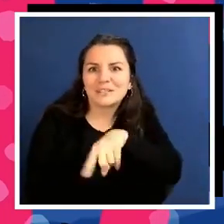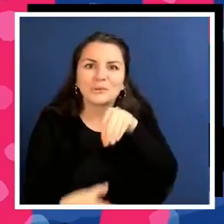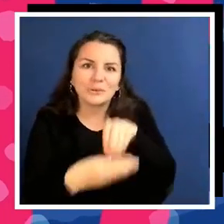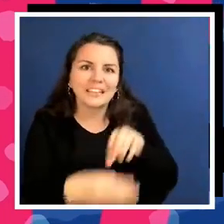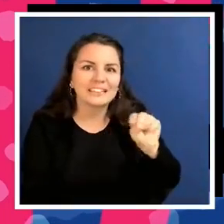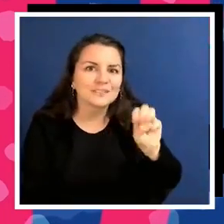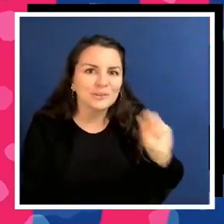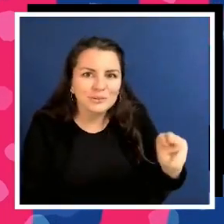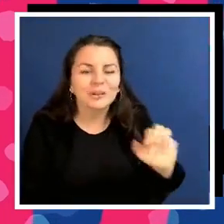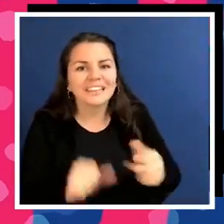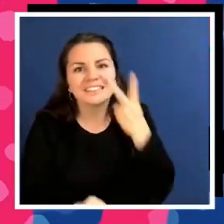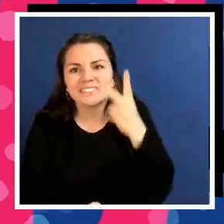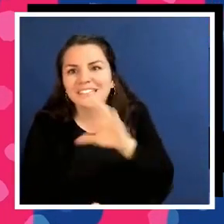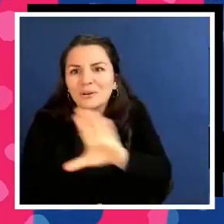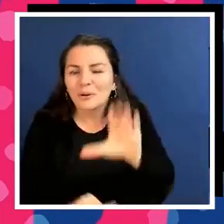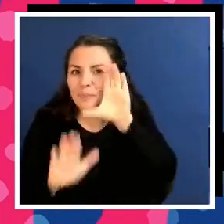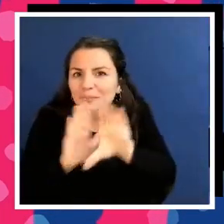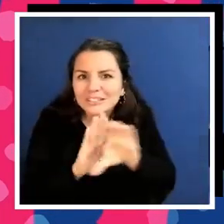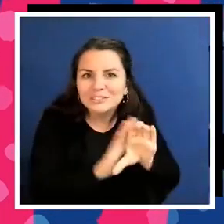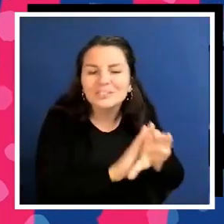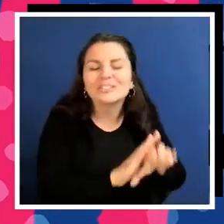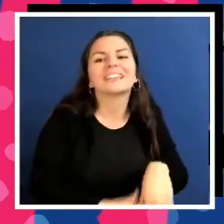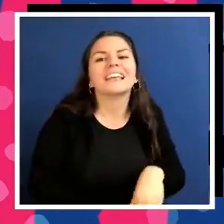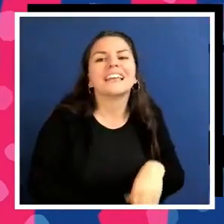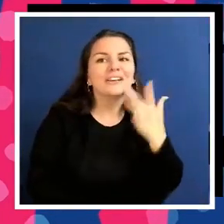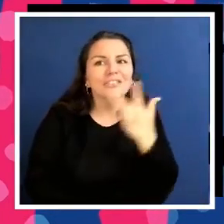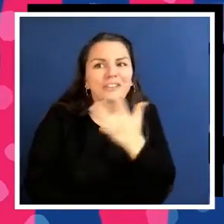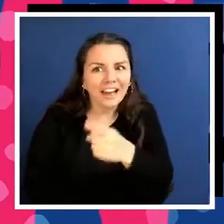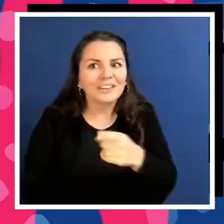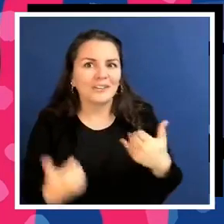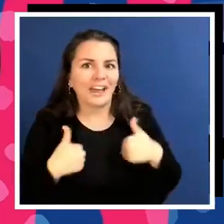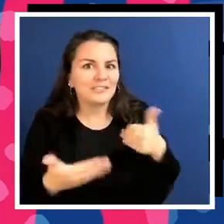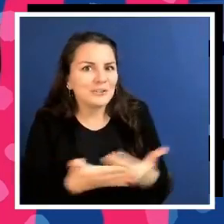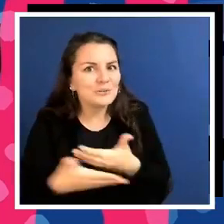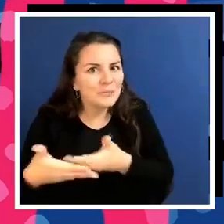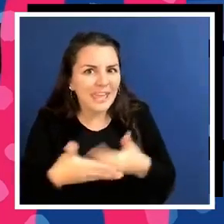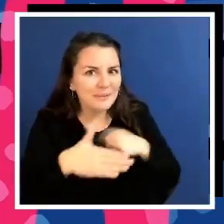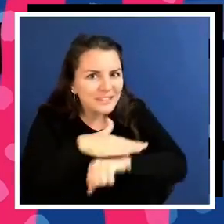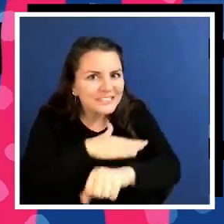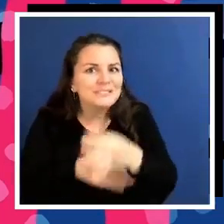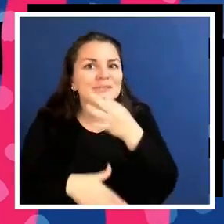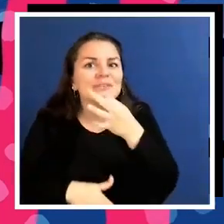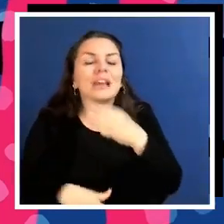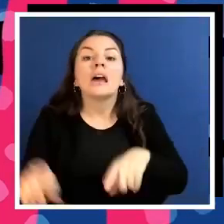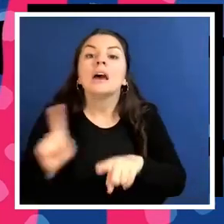I AM EXCITED. IT'S GREAT SEEING YOU BROTHER AND CONGRATULATIONS ON THE FAMILY!